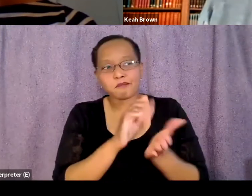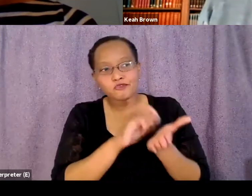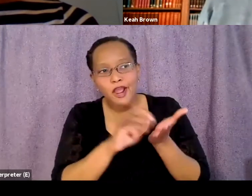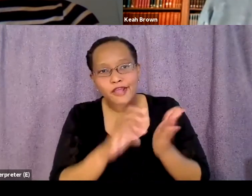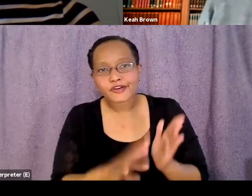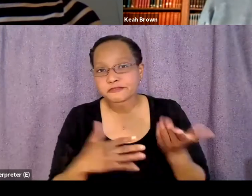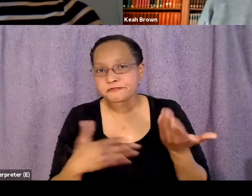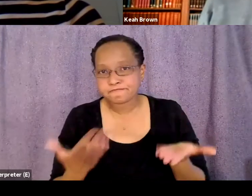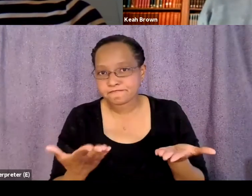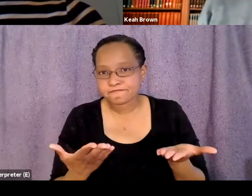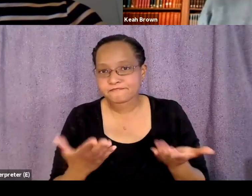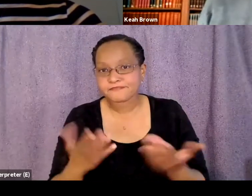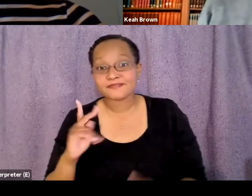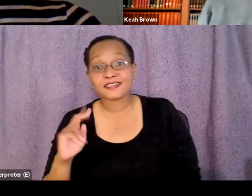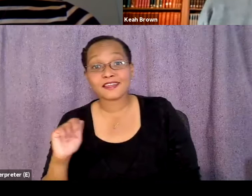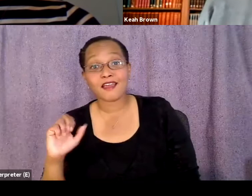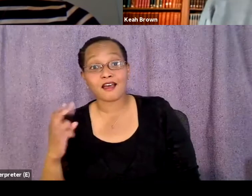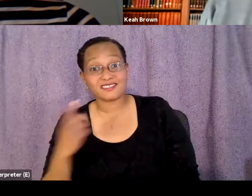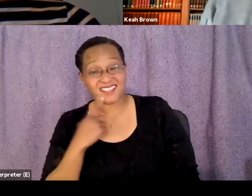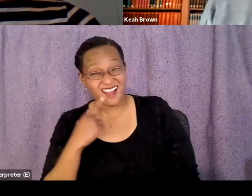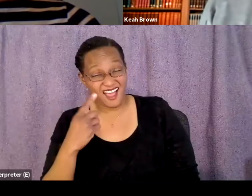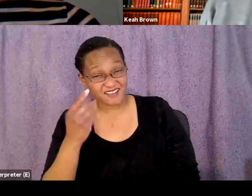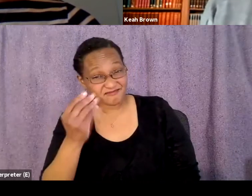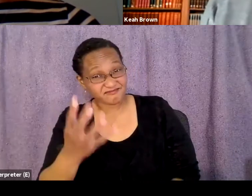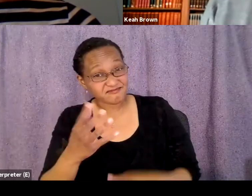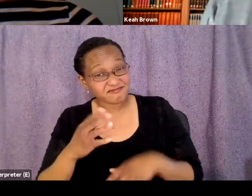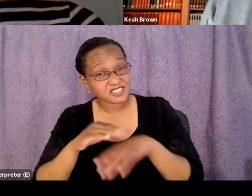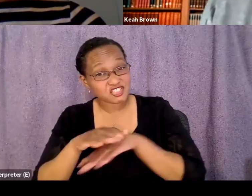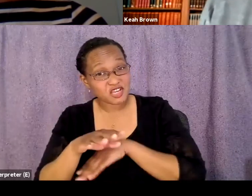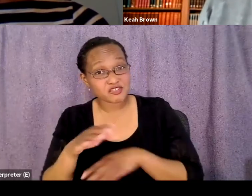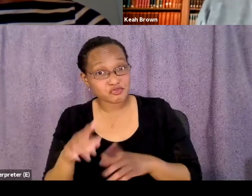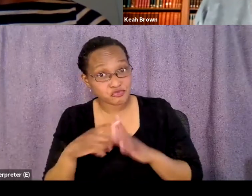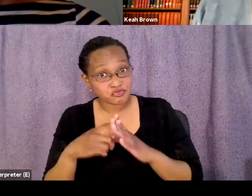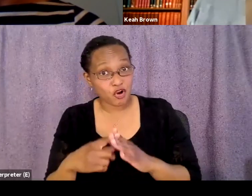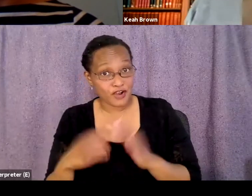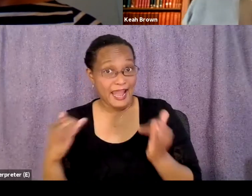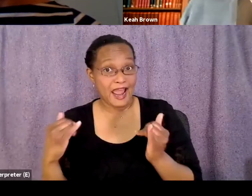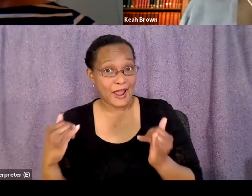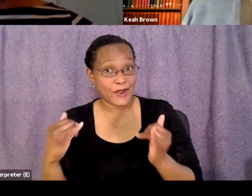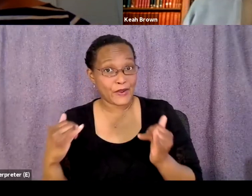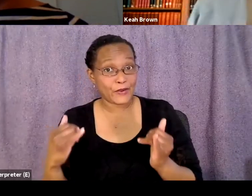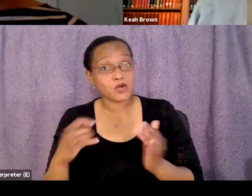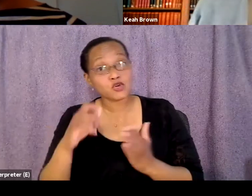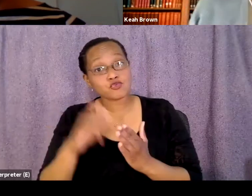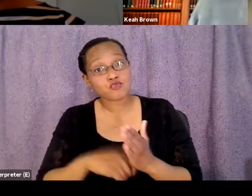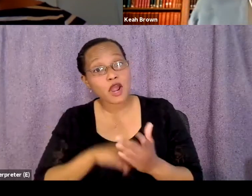Keah Brown: start now maybe try writing your local paper, whether you want to be a journalist,